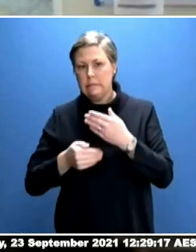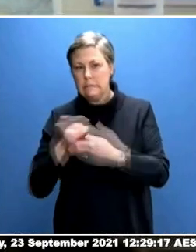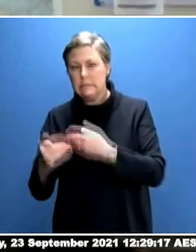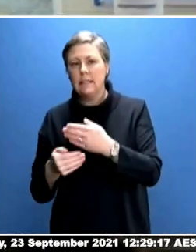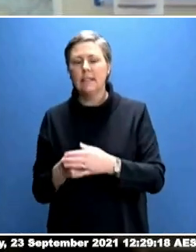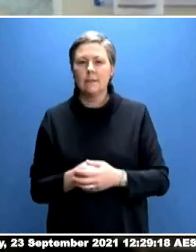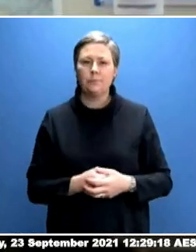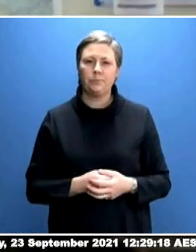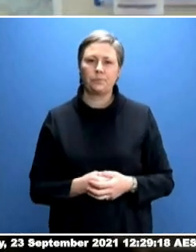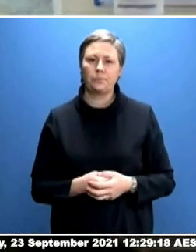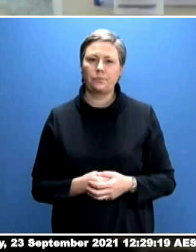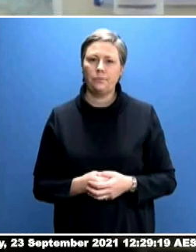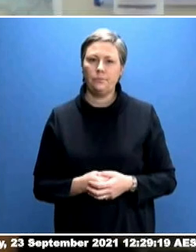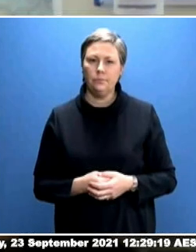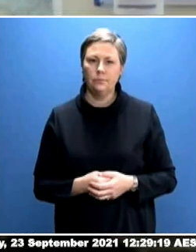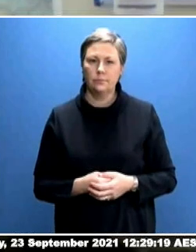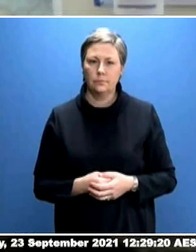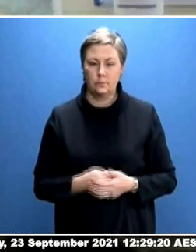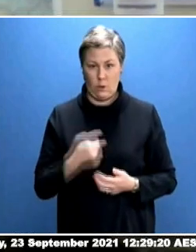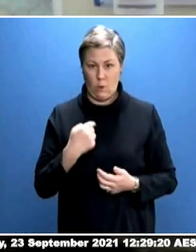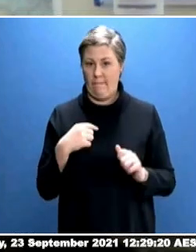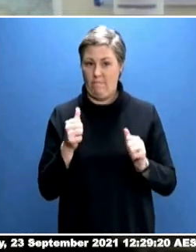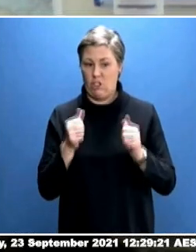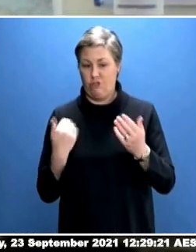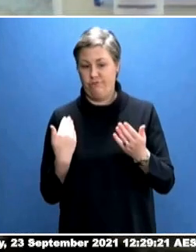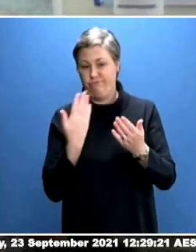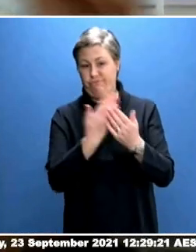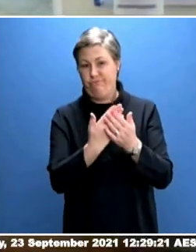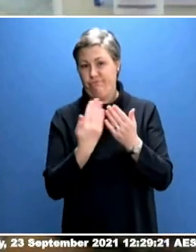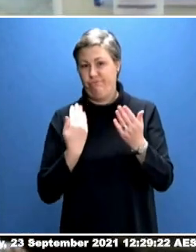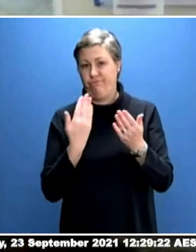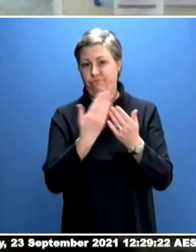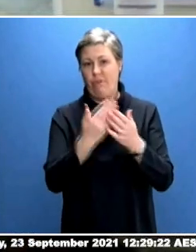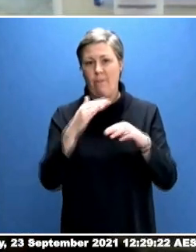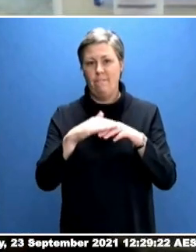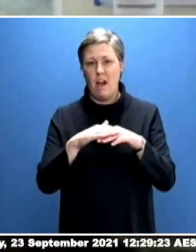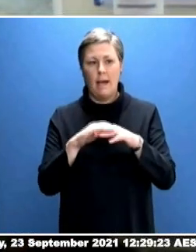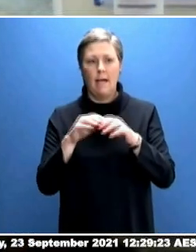We've previously made submissions about external oversight, including an